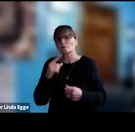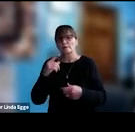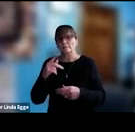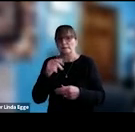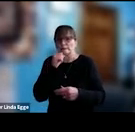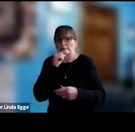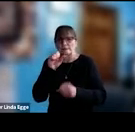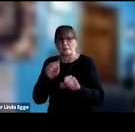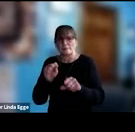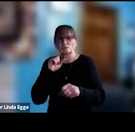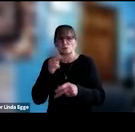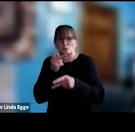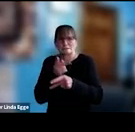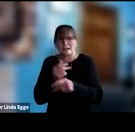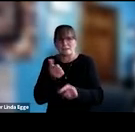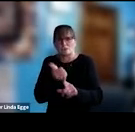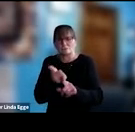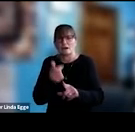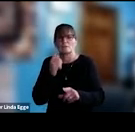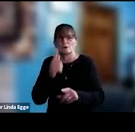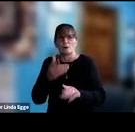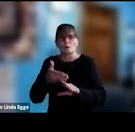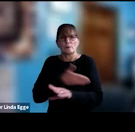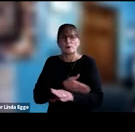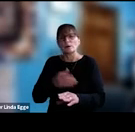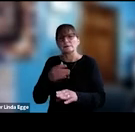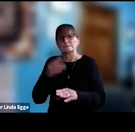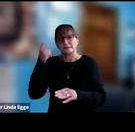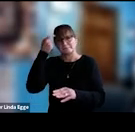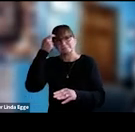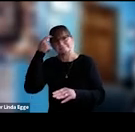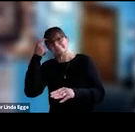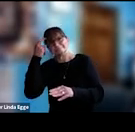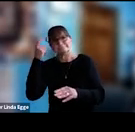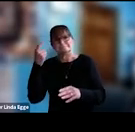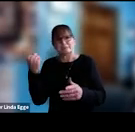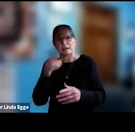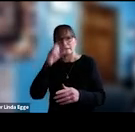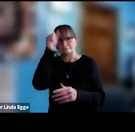are all connected to her post-traumatic stress disorder, bipolar disorder, schizophrenia, and history of trauma.